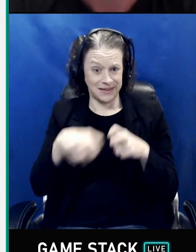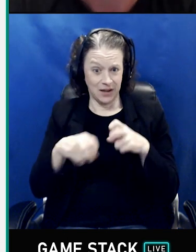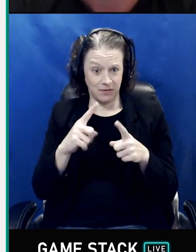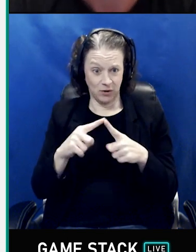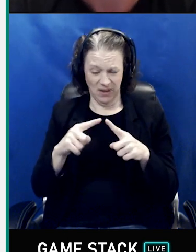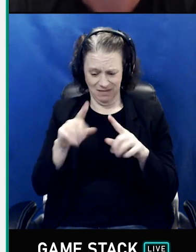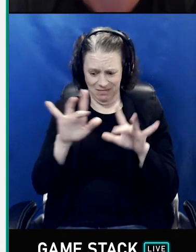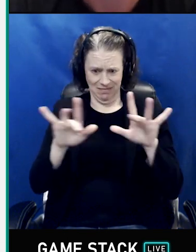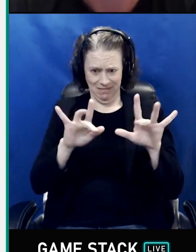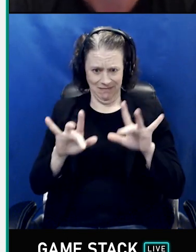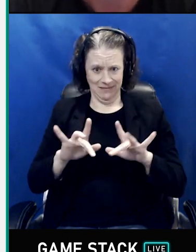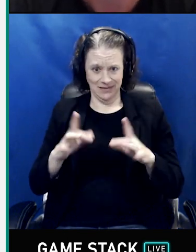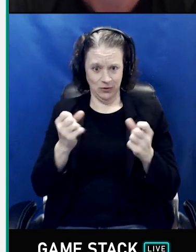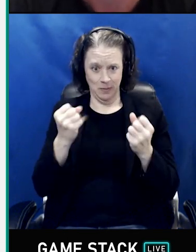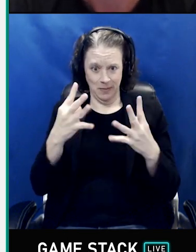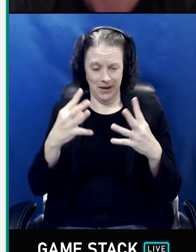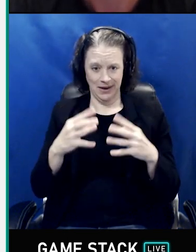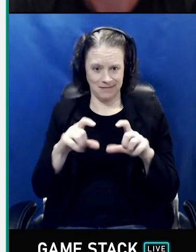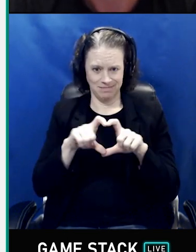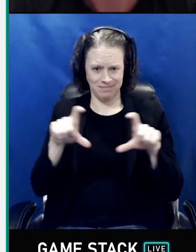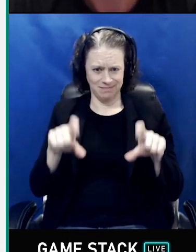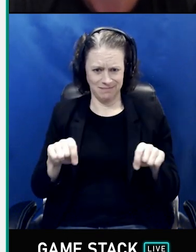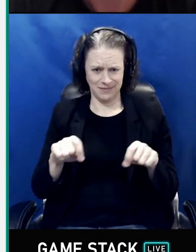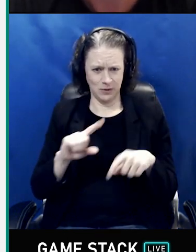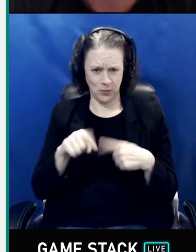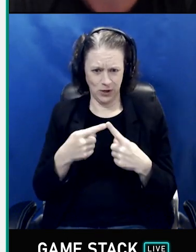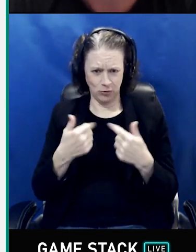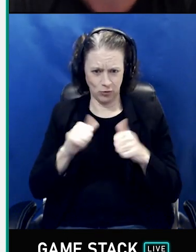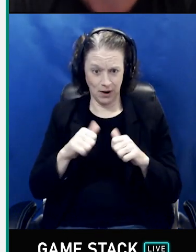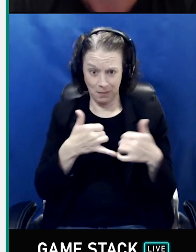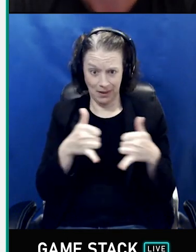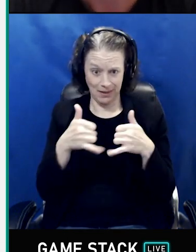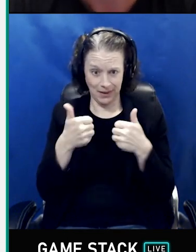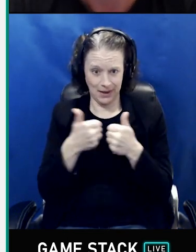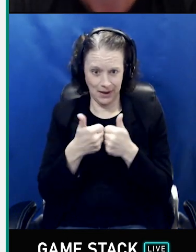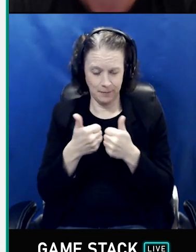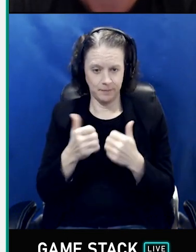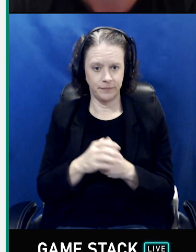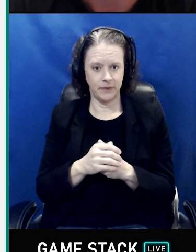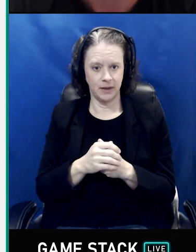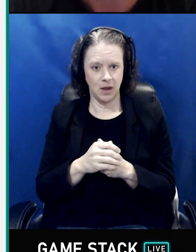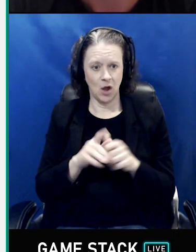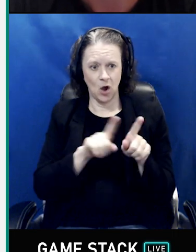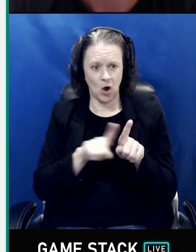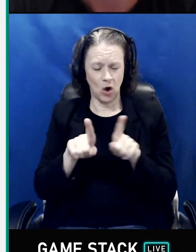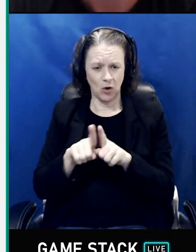many buttons while trying to play a game. But more importantly, it detracts in a lot of ways